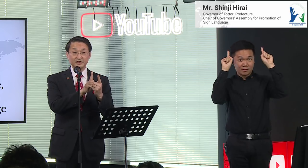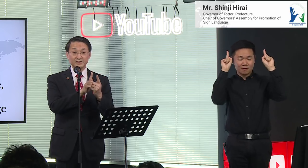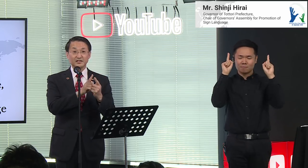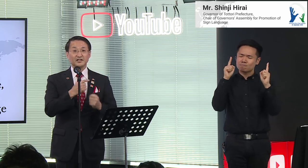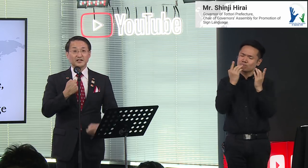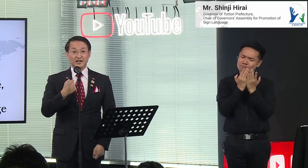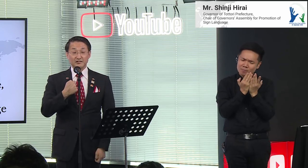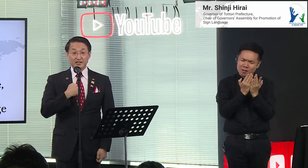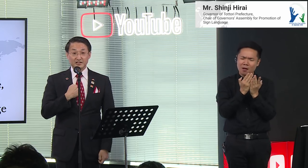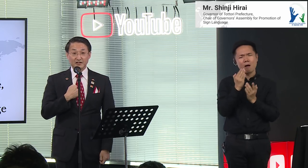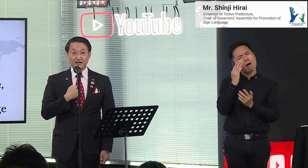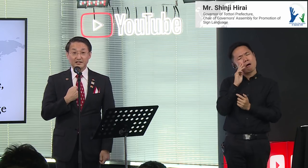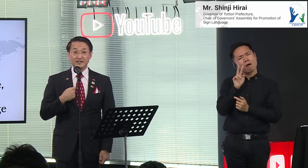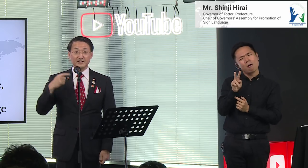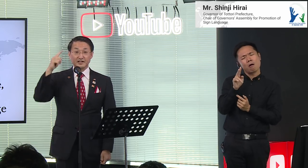Times have greatly changed, and this